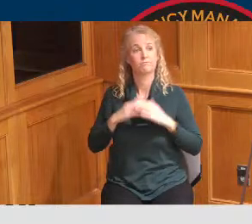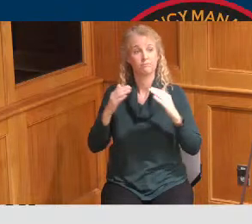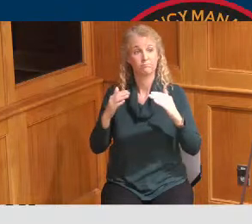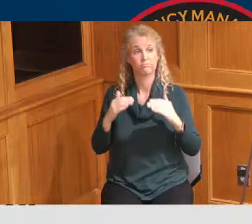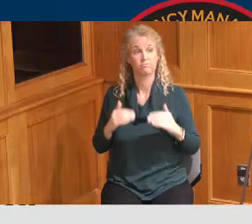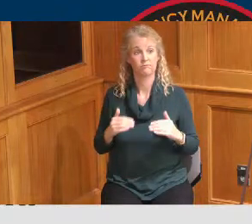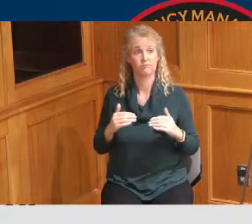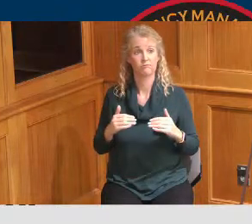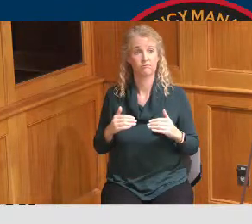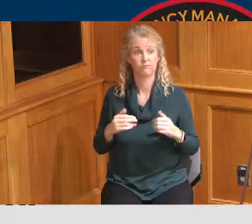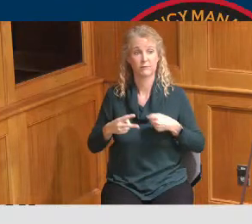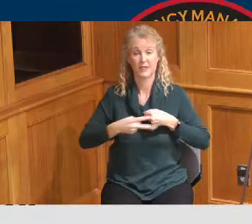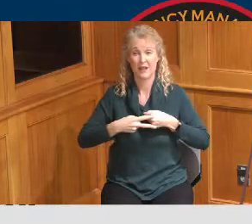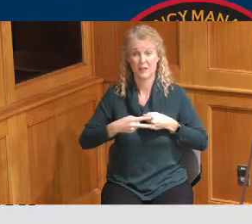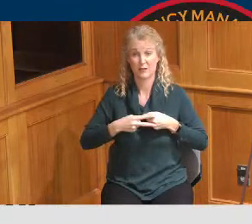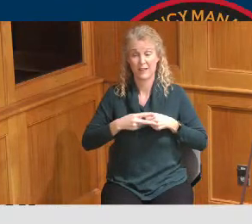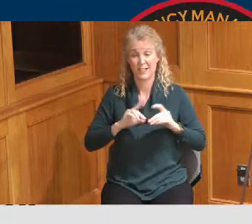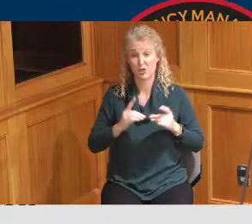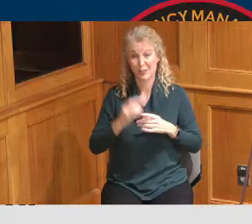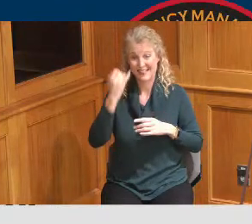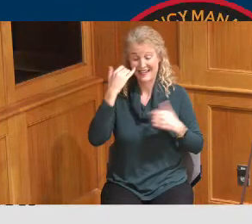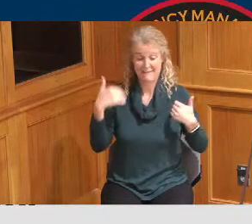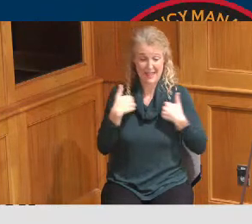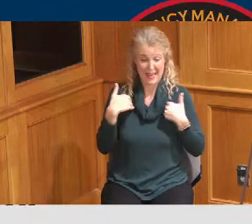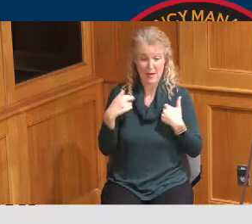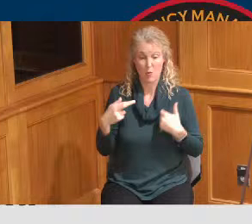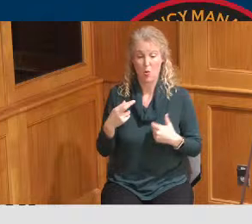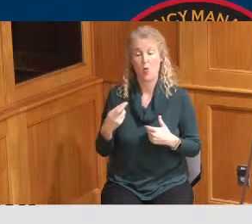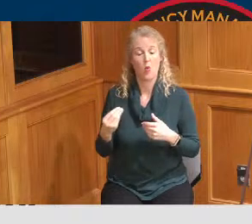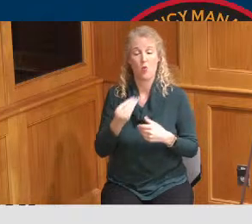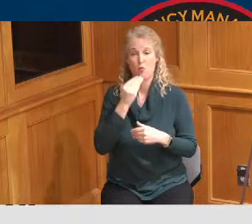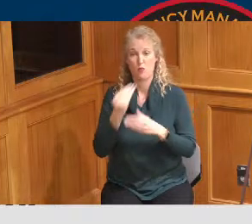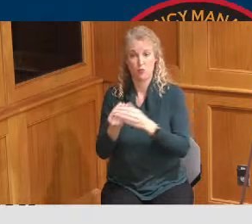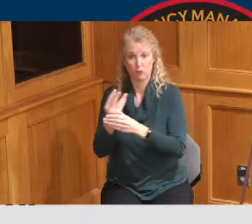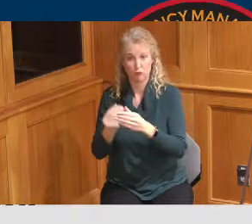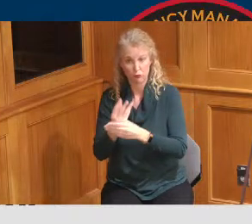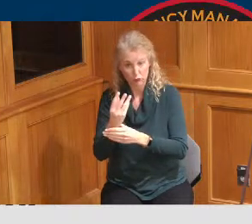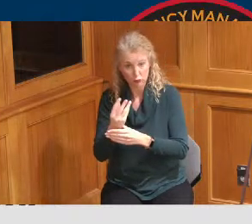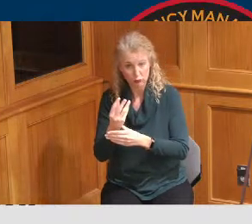the confence Conservation District on animals and agriculture so recently a few months ago